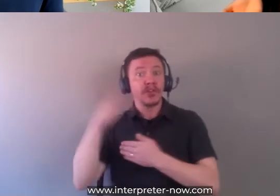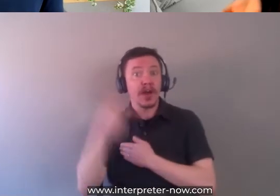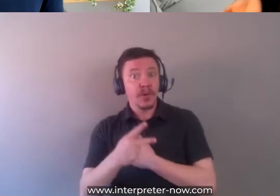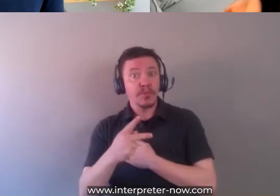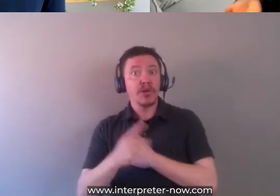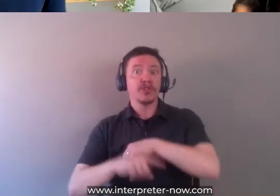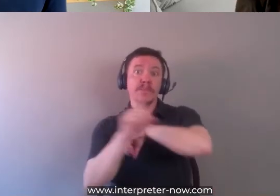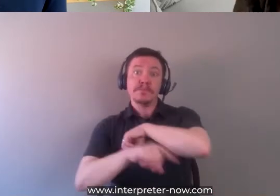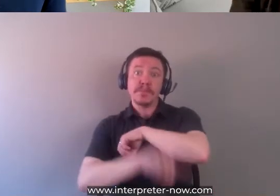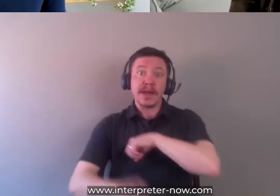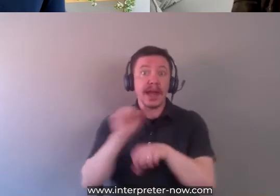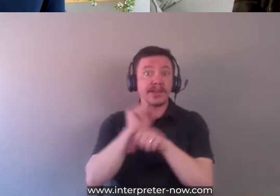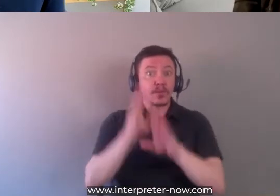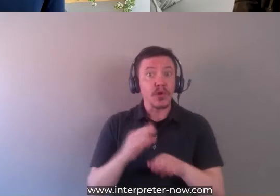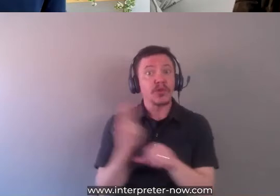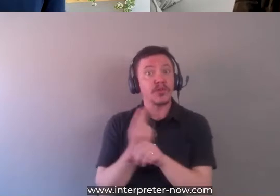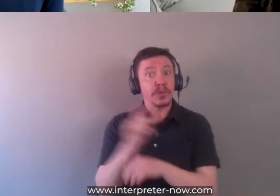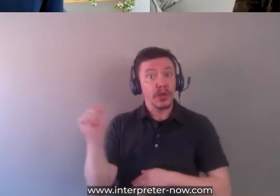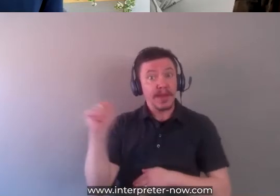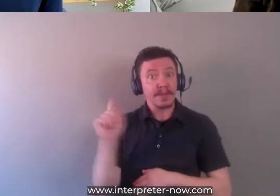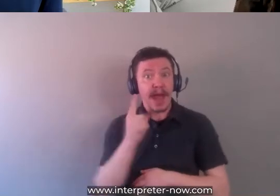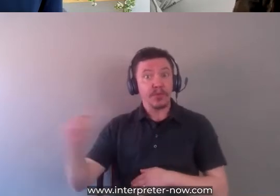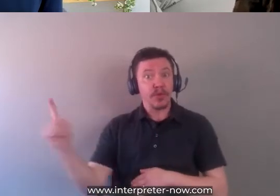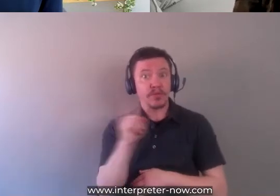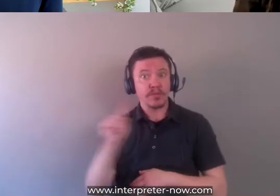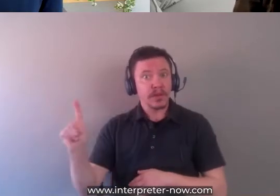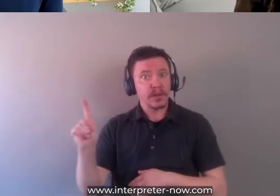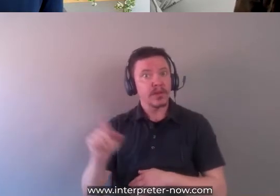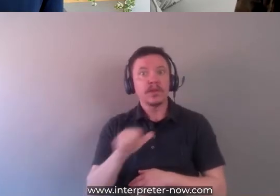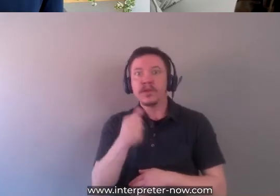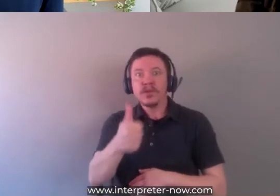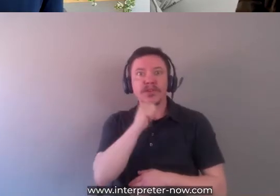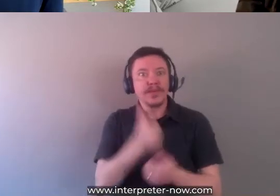too frequently, that you are not, in fact, prioritizing accessibility. If you have as